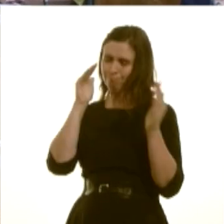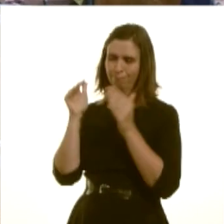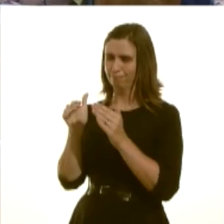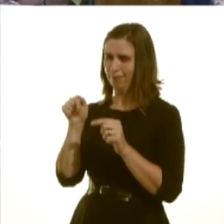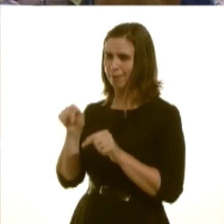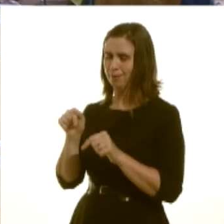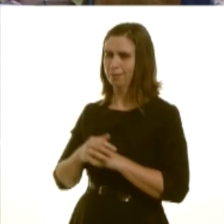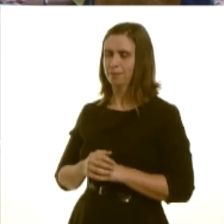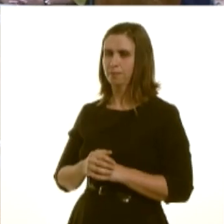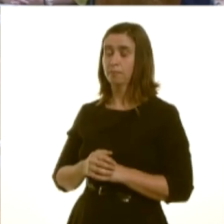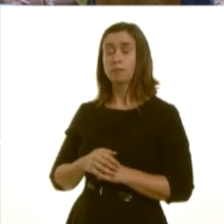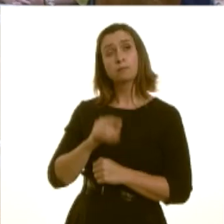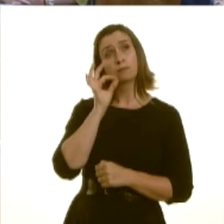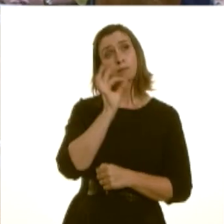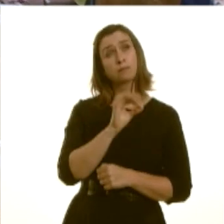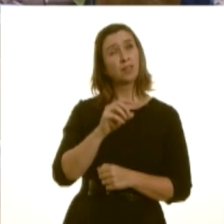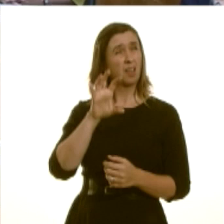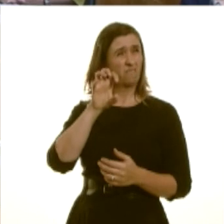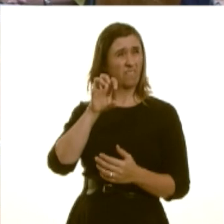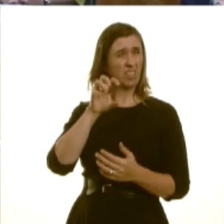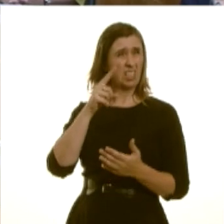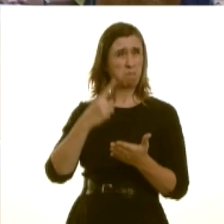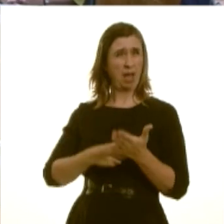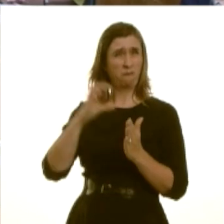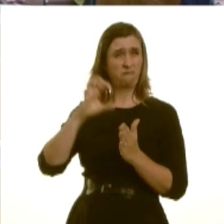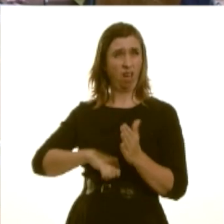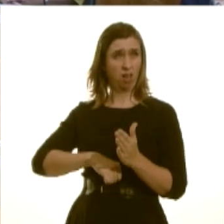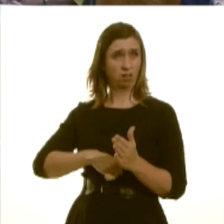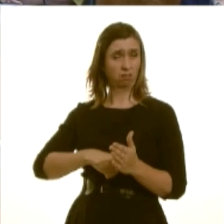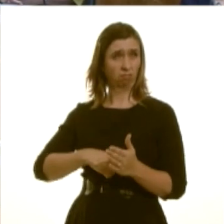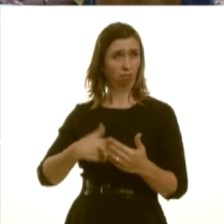Minister, do you consider that a fine of £50 is sufficient as a deterrent and can you give